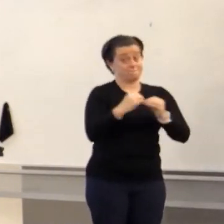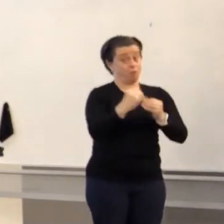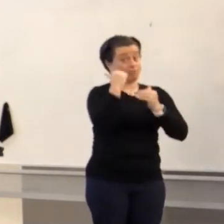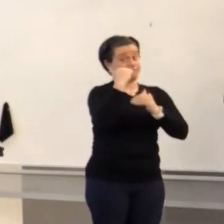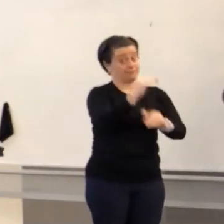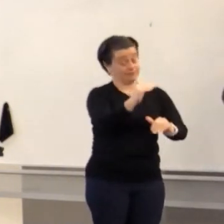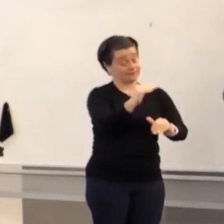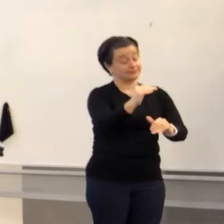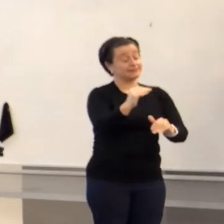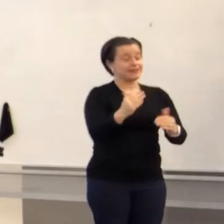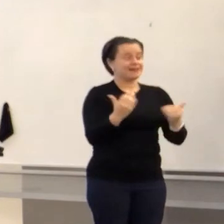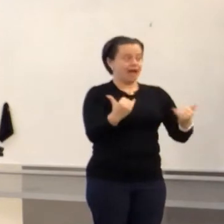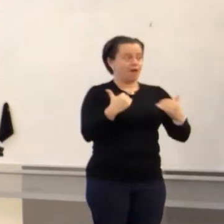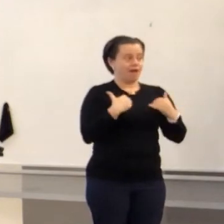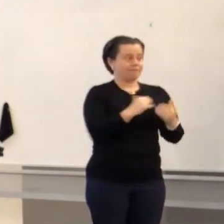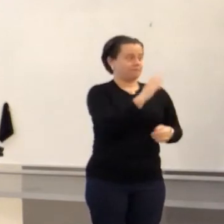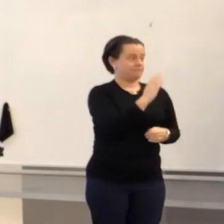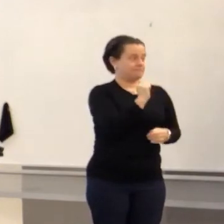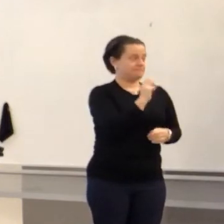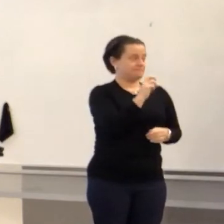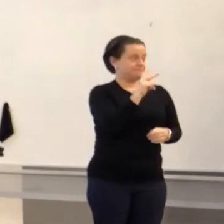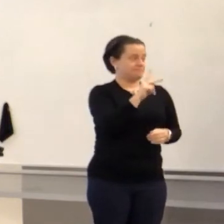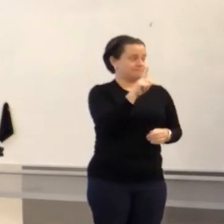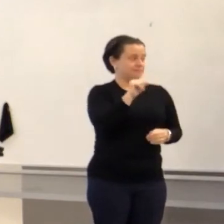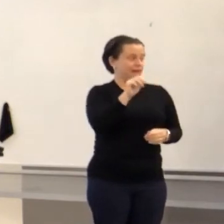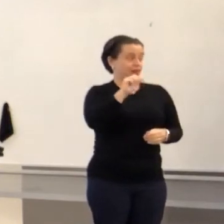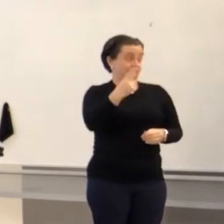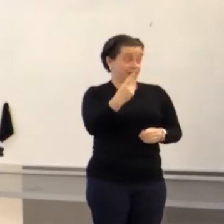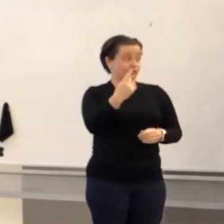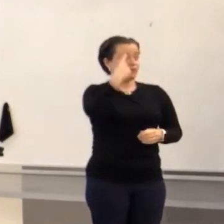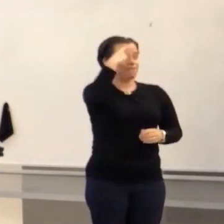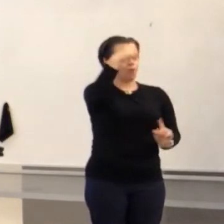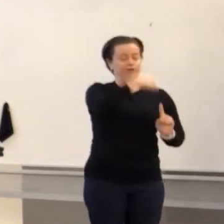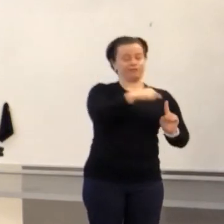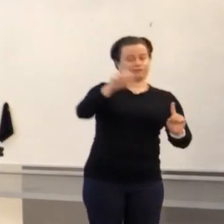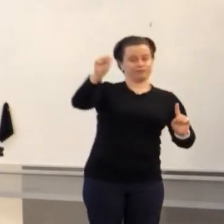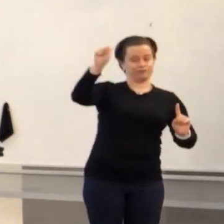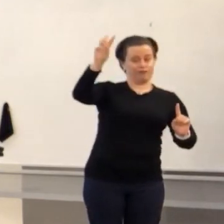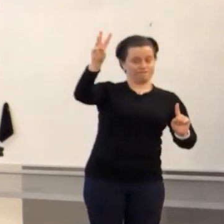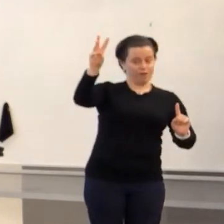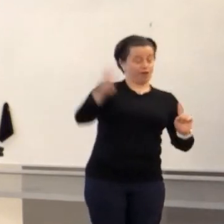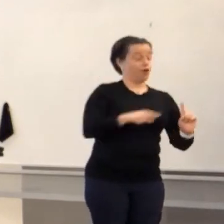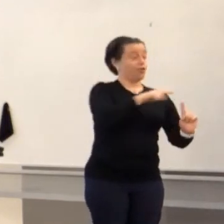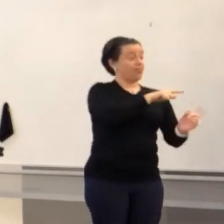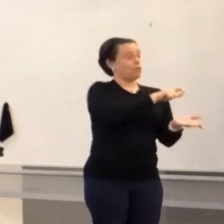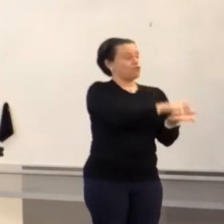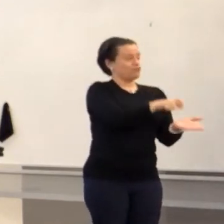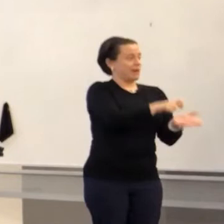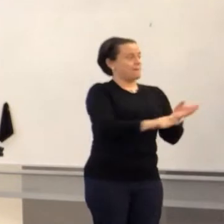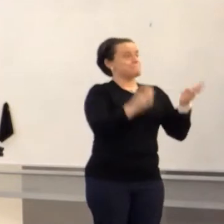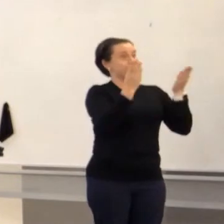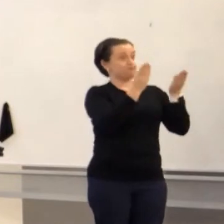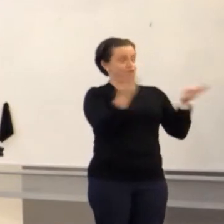of a backlash to patents on software that were written very very broadly to include methods that weren't